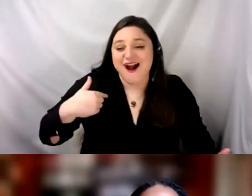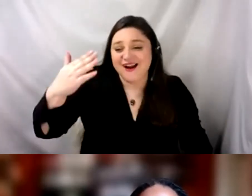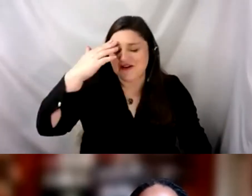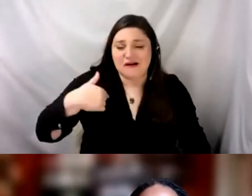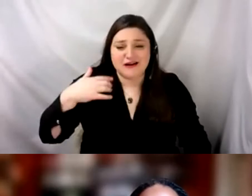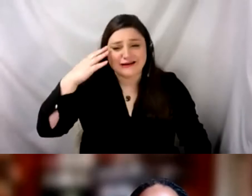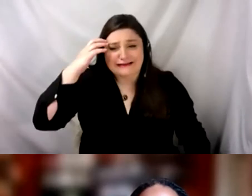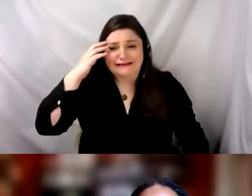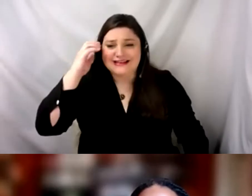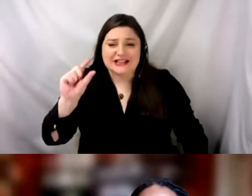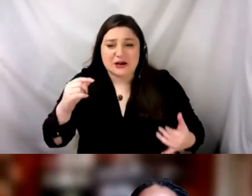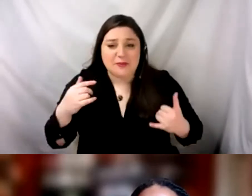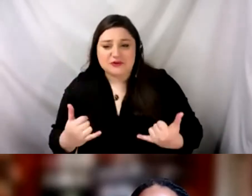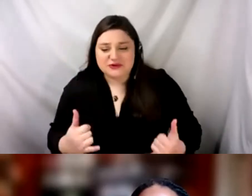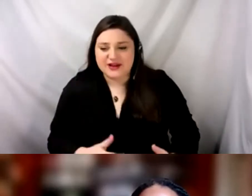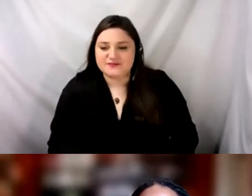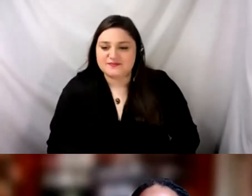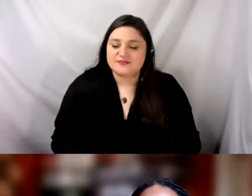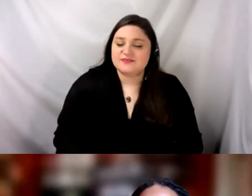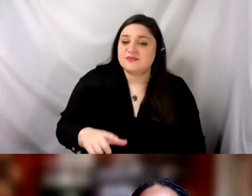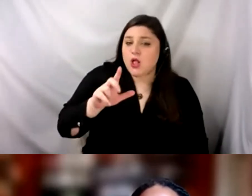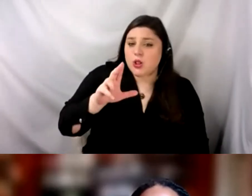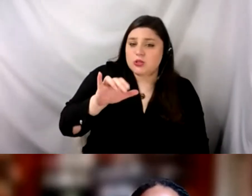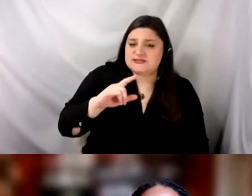Thank you.